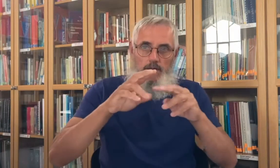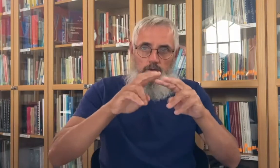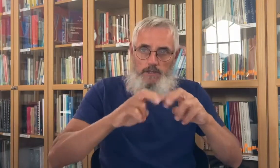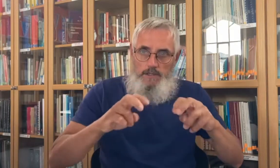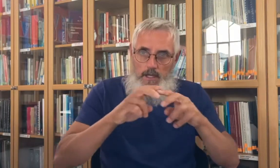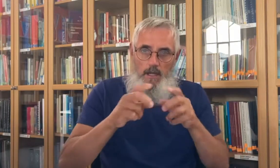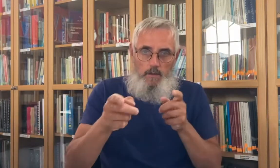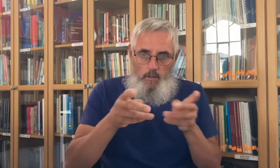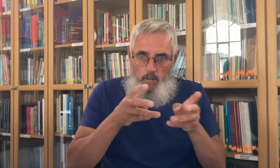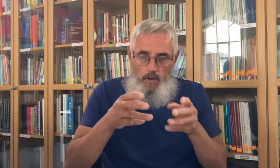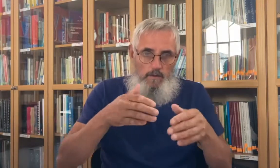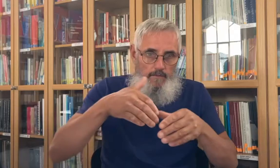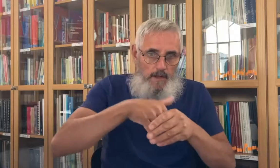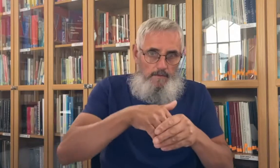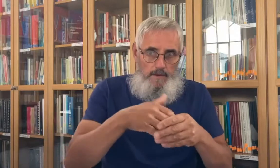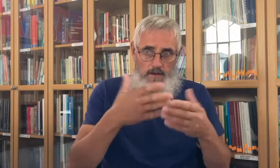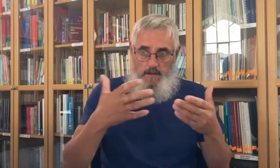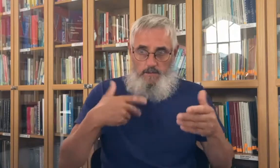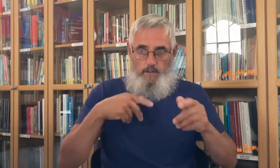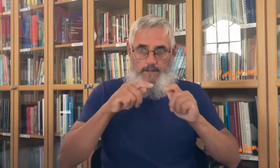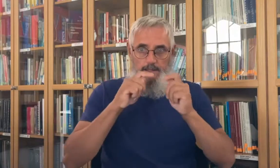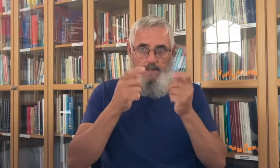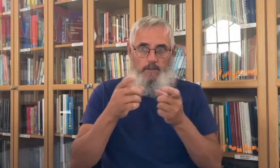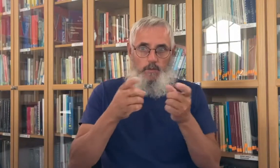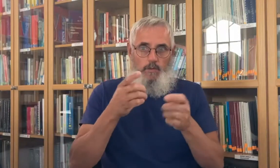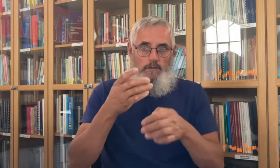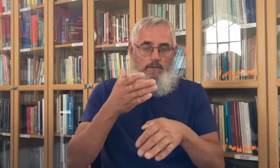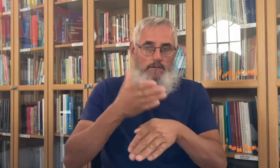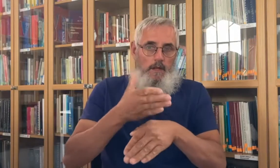The team has done great work in preparing a book about Deaf history